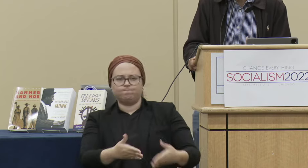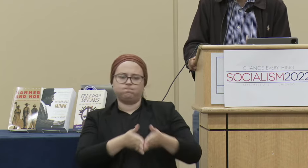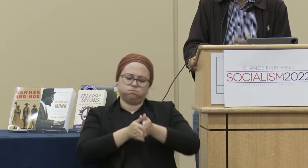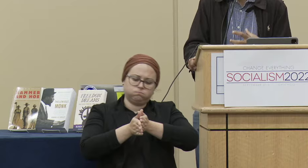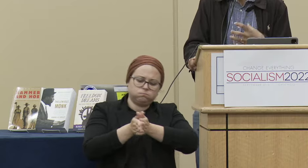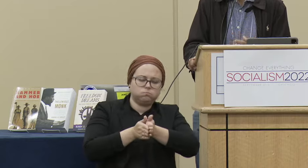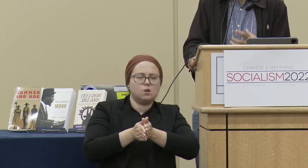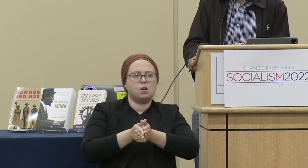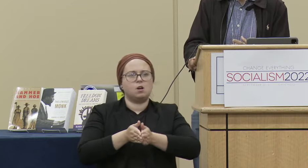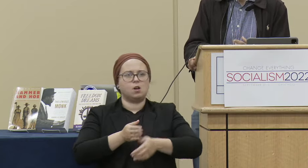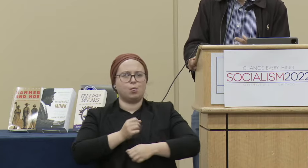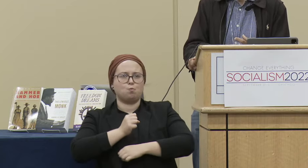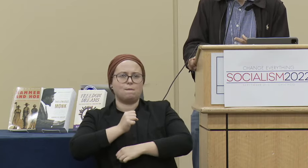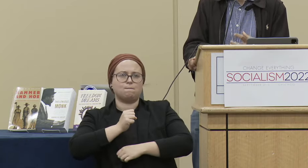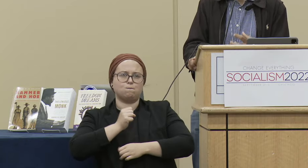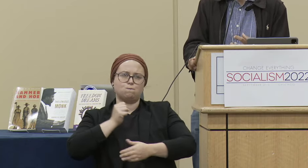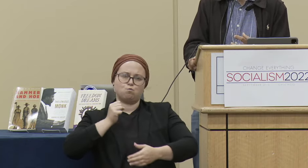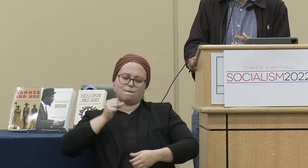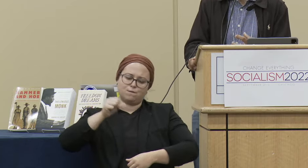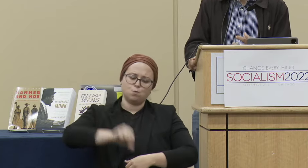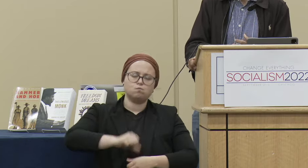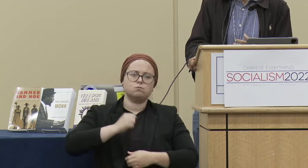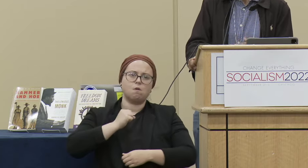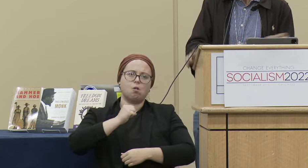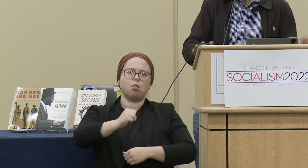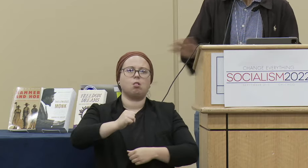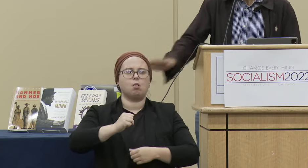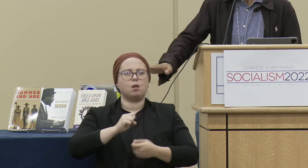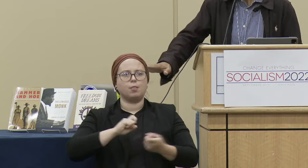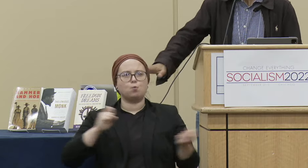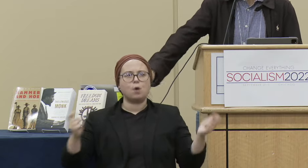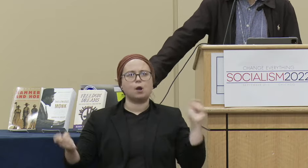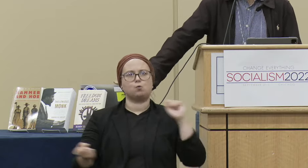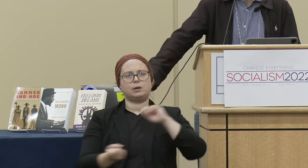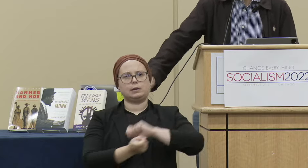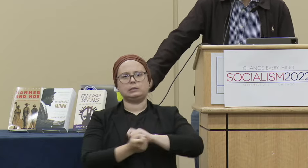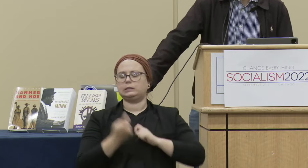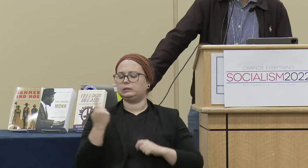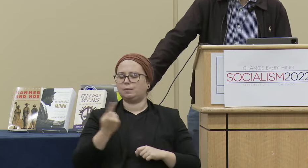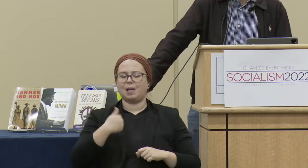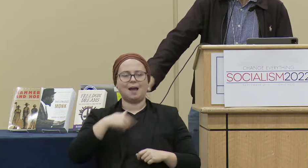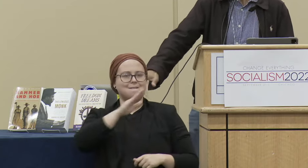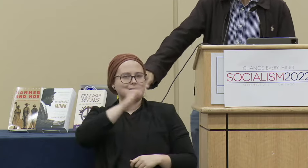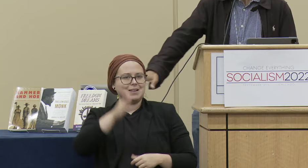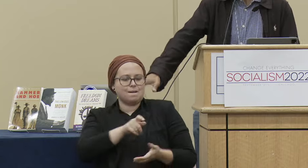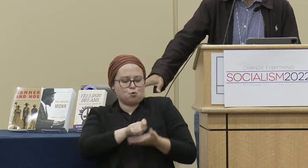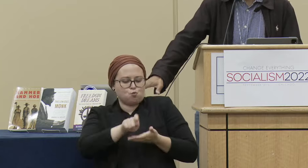courage, right, the militancy , the refusal, the radical ness